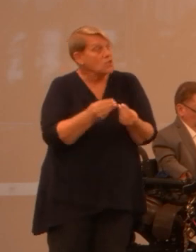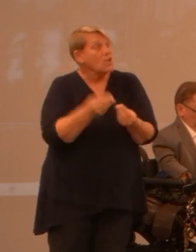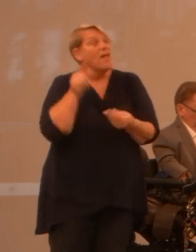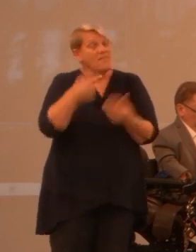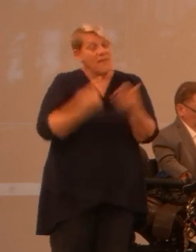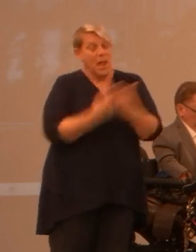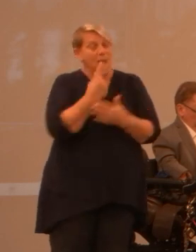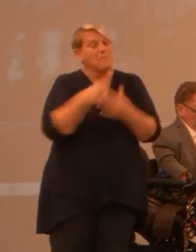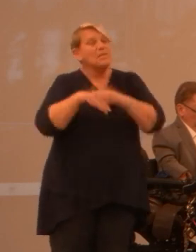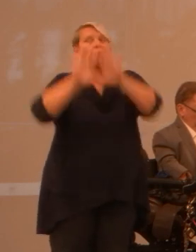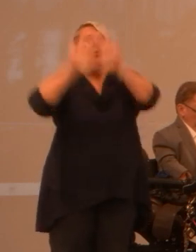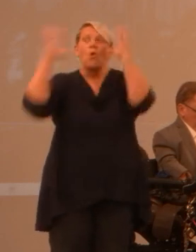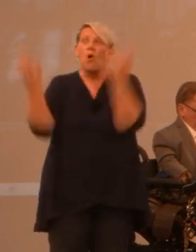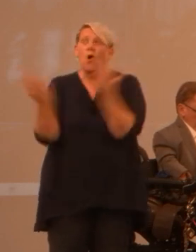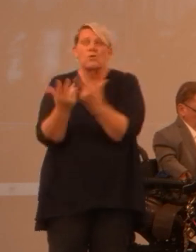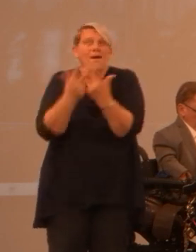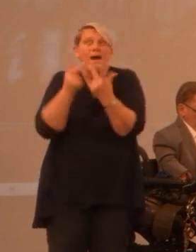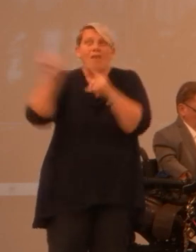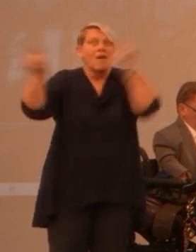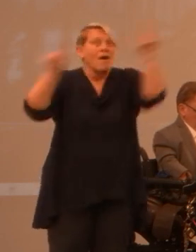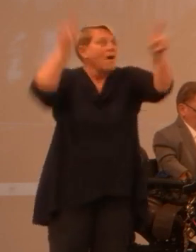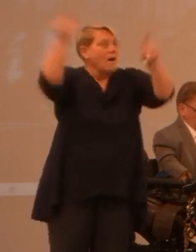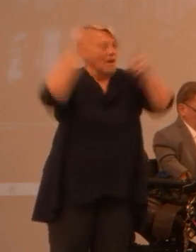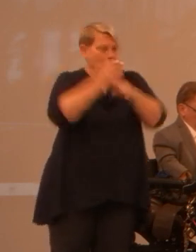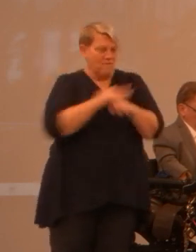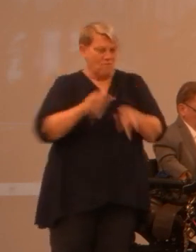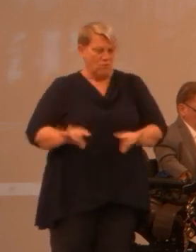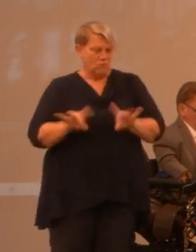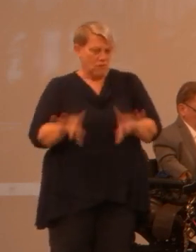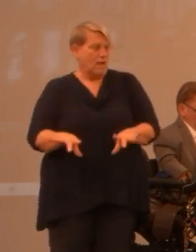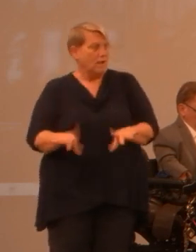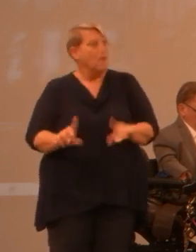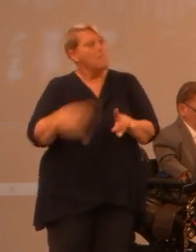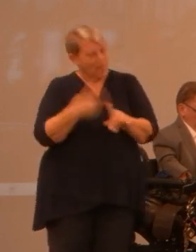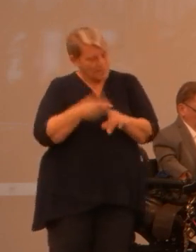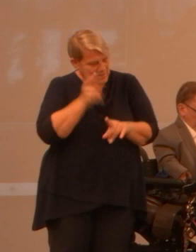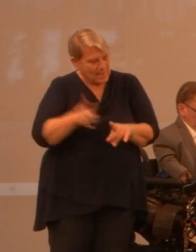parts of the world long before it arrived here, and long after, in fact it's